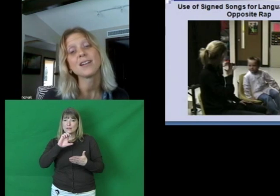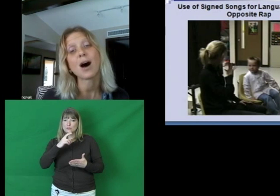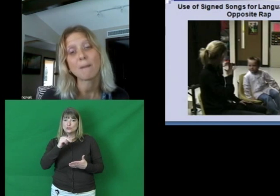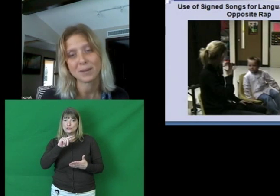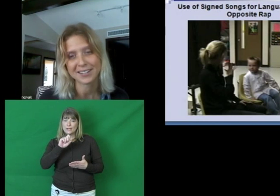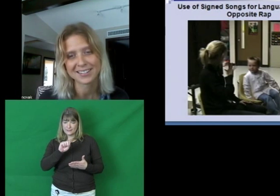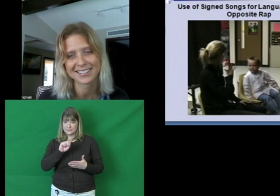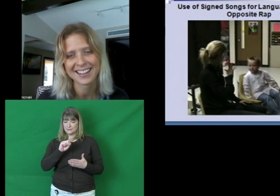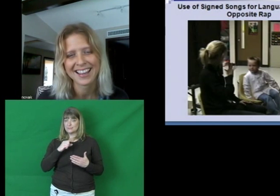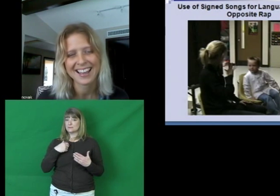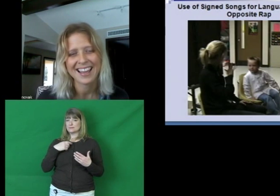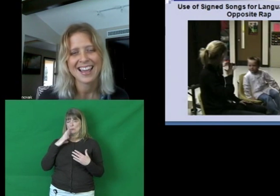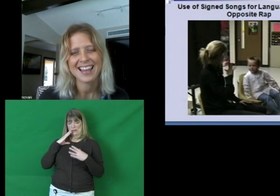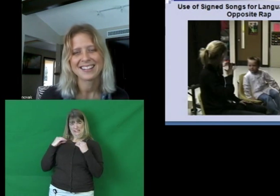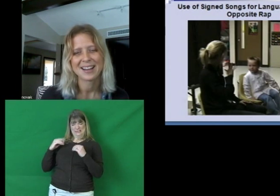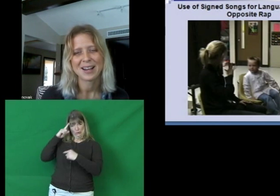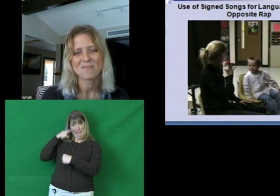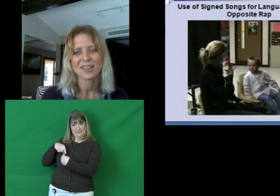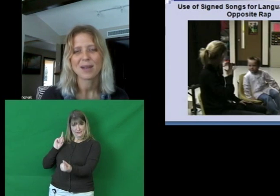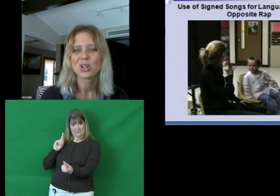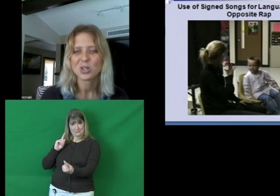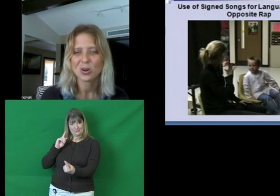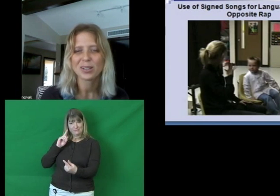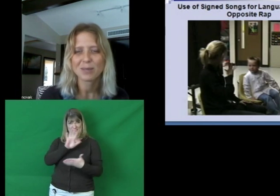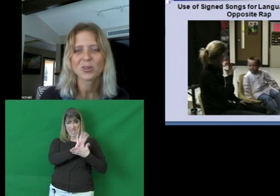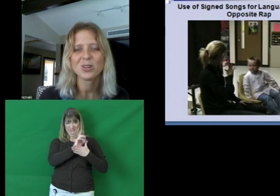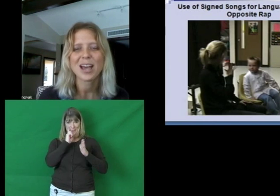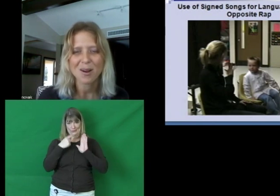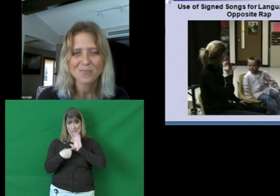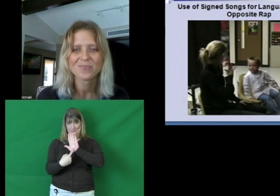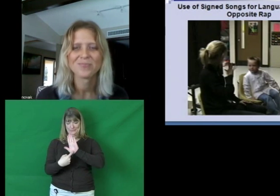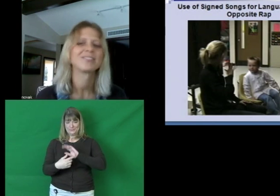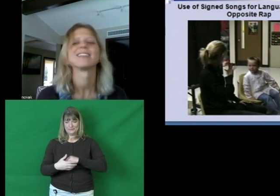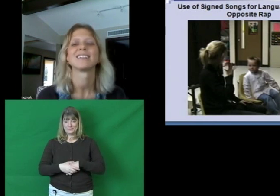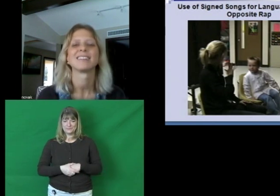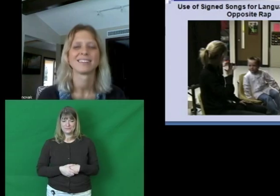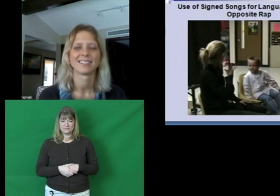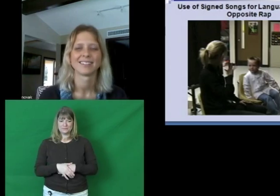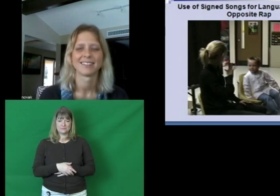opposites. I'm going to show the clip for you now.